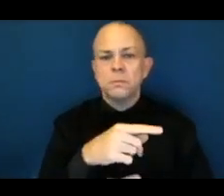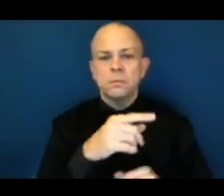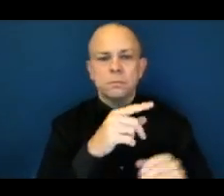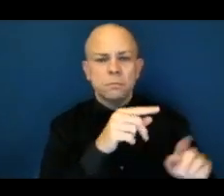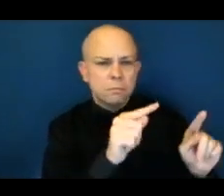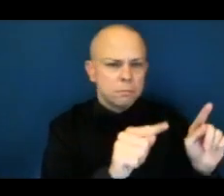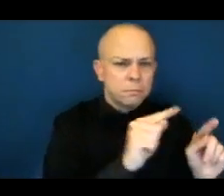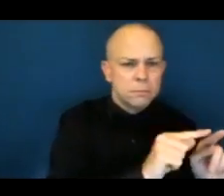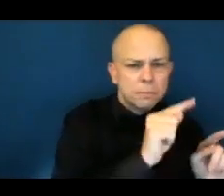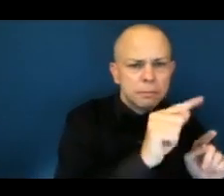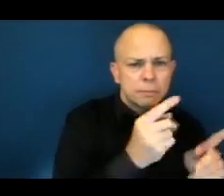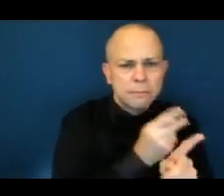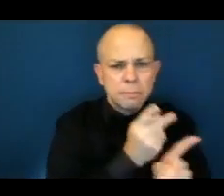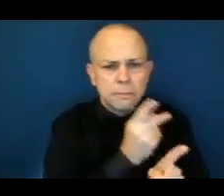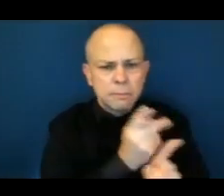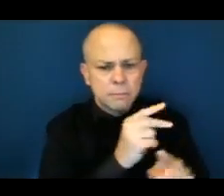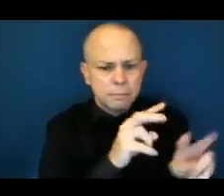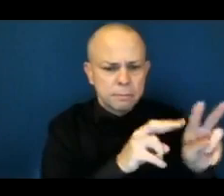sorry